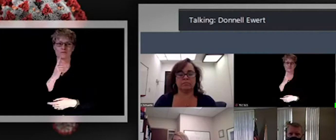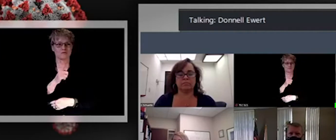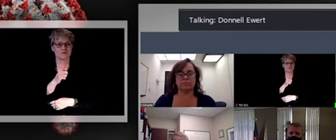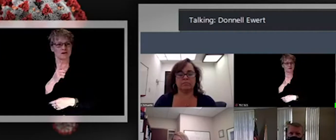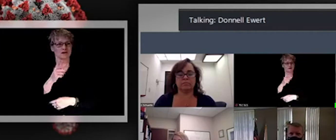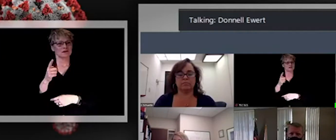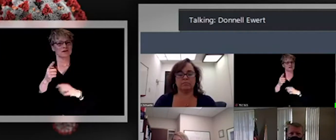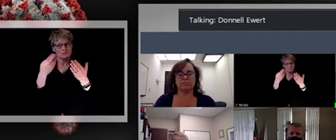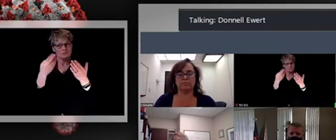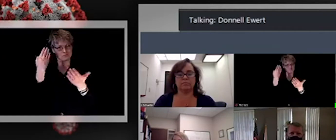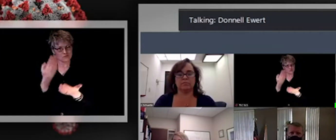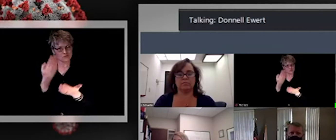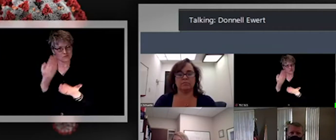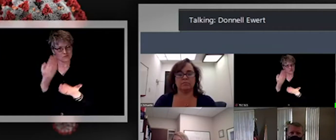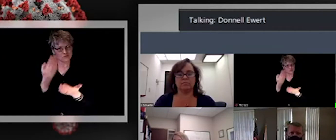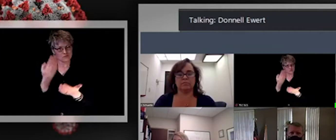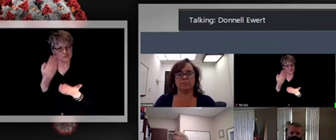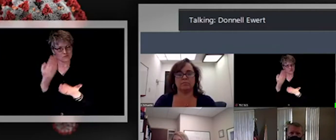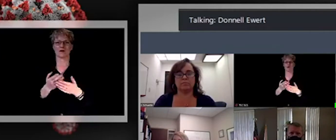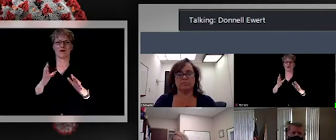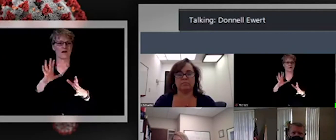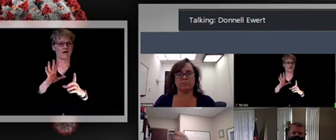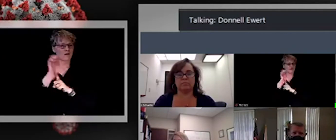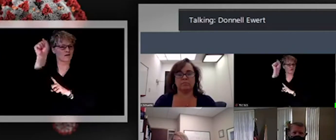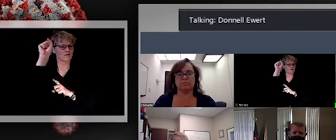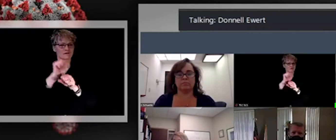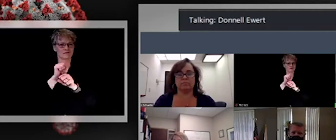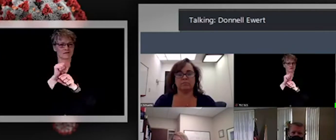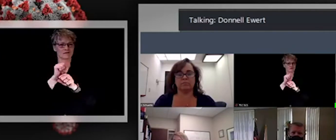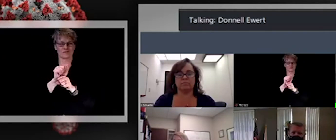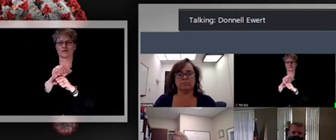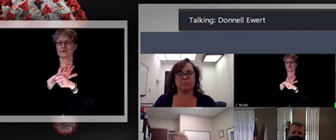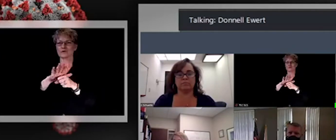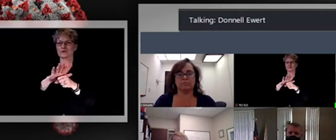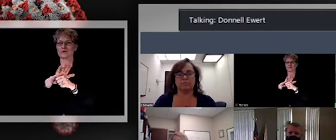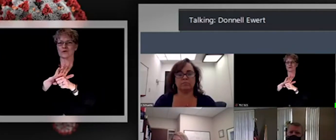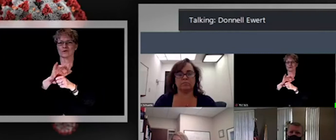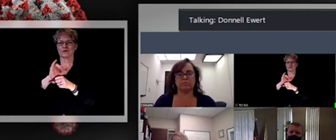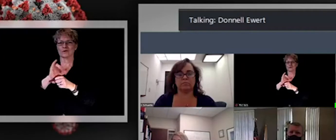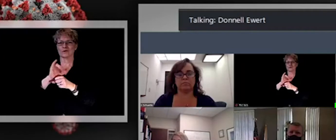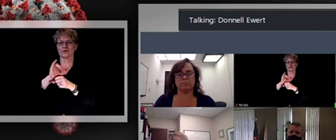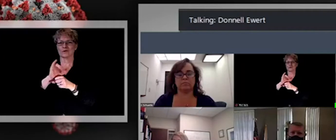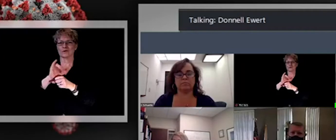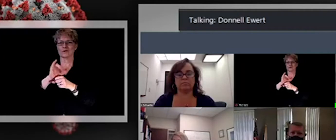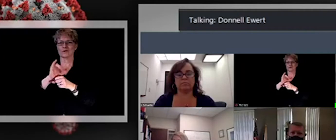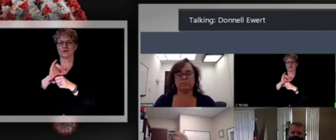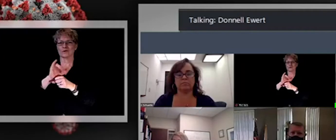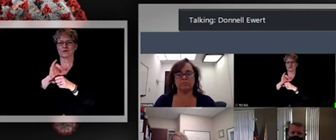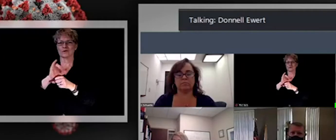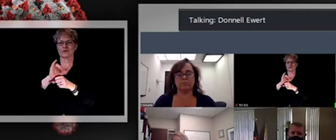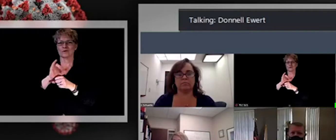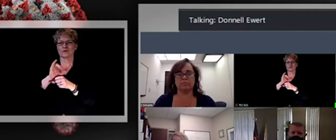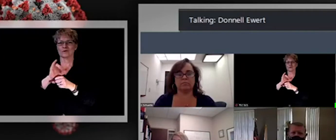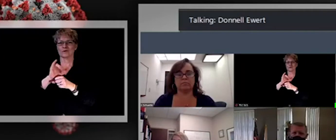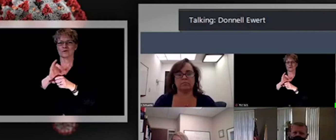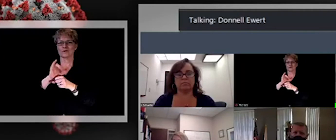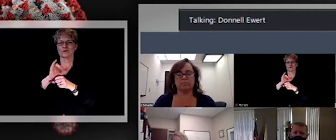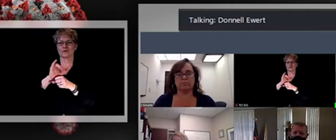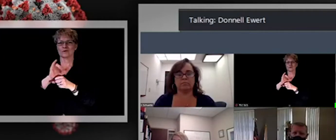Incident Command and Dr. Ramstrom have done to keep incidence under control in Shasta